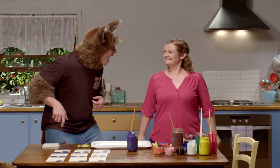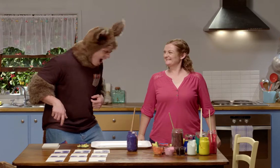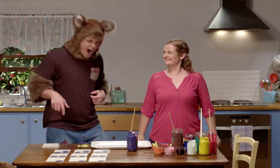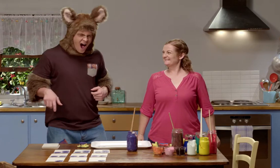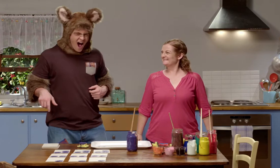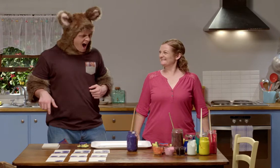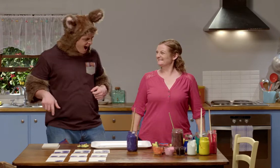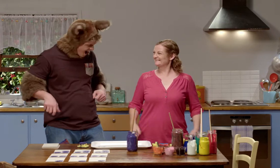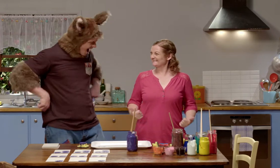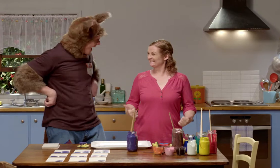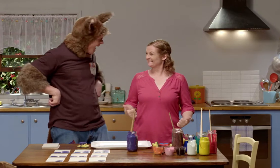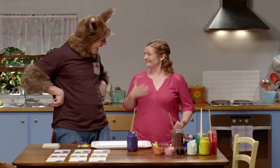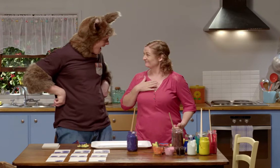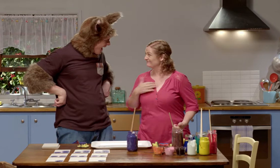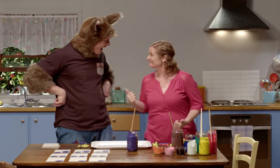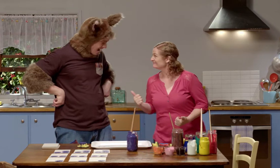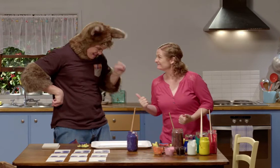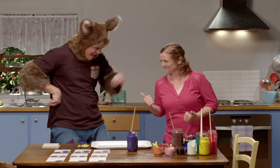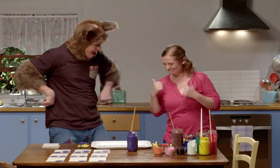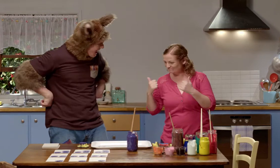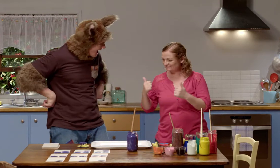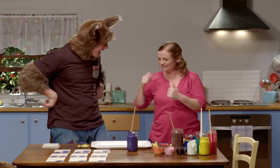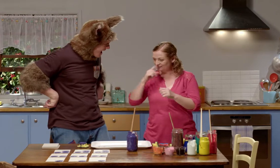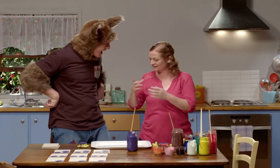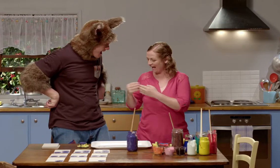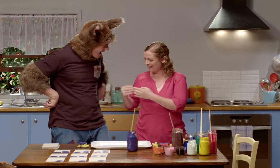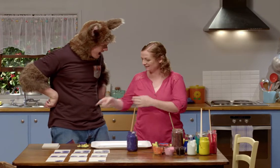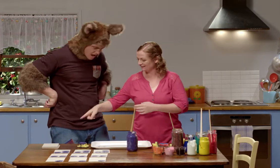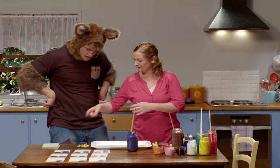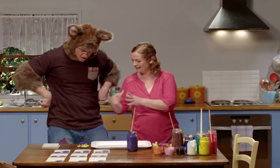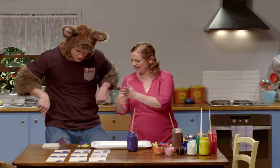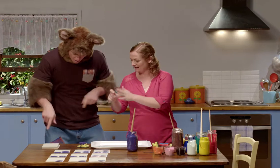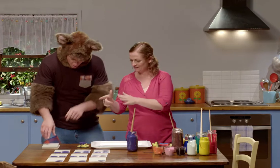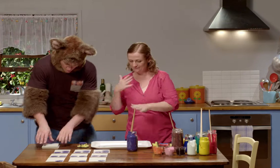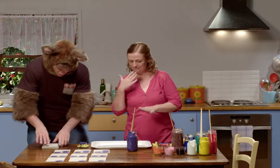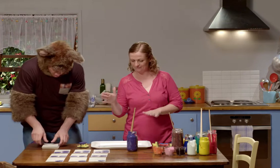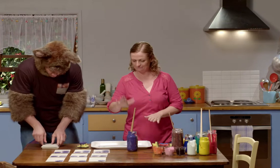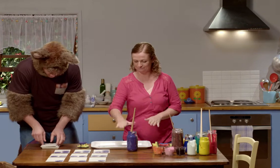Oh wow, that's cool. You like that? Yeah. Can you get another card for me please?